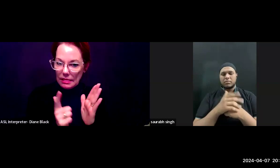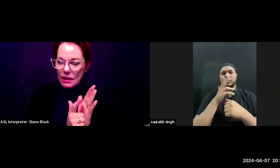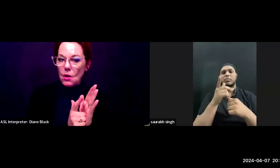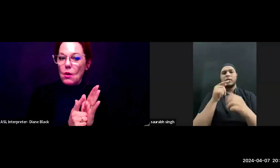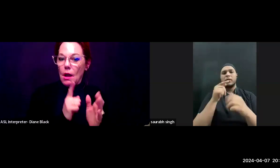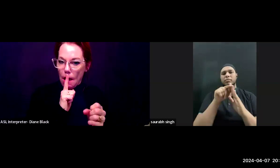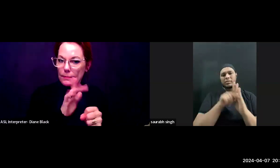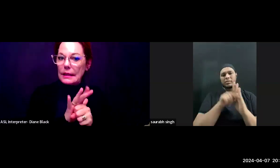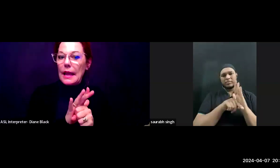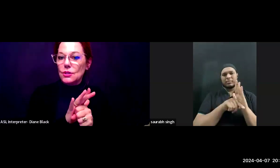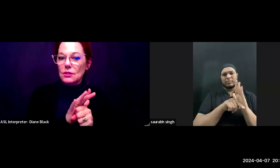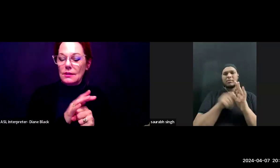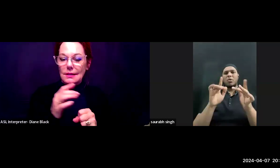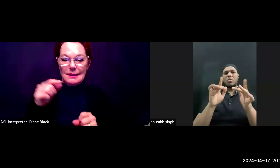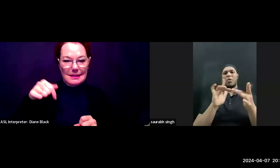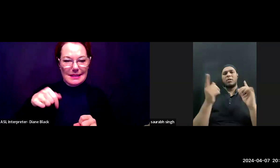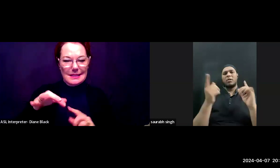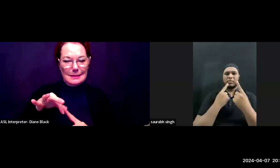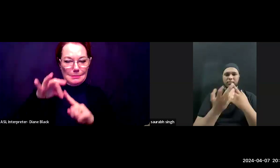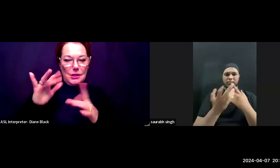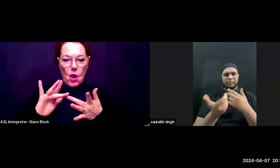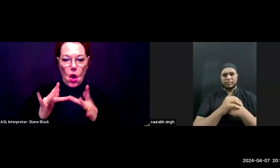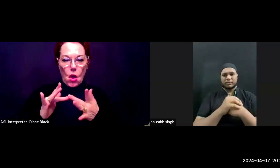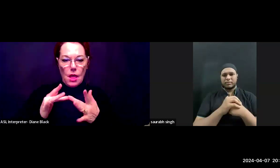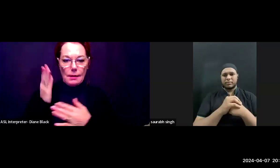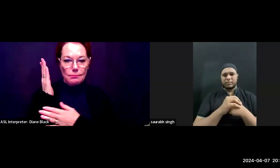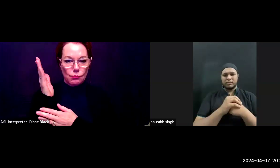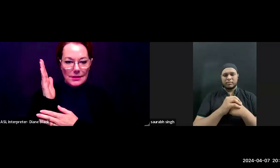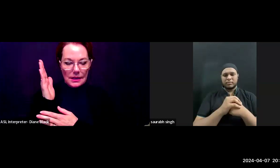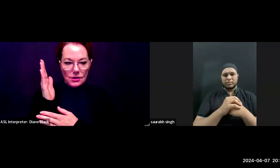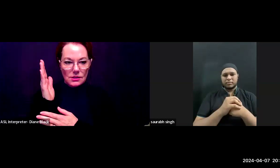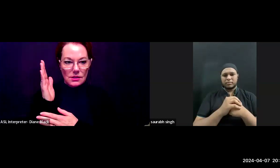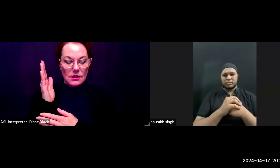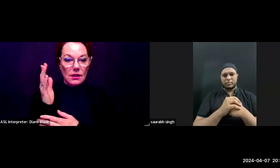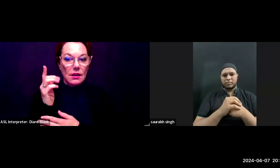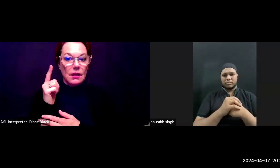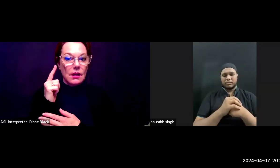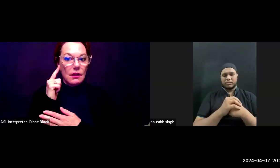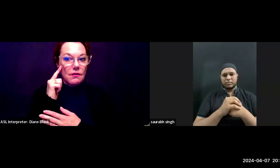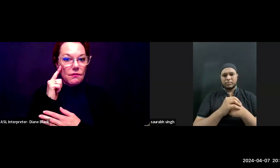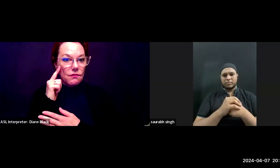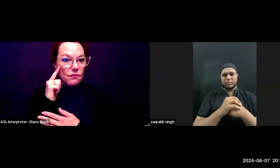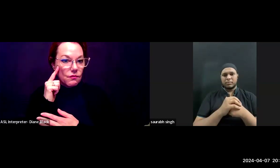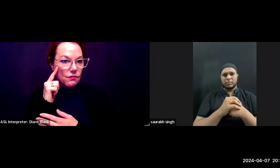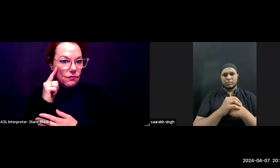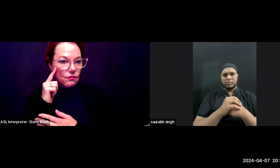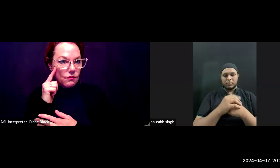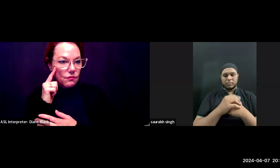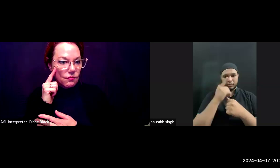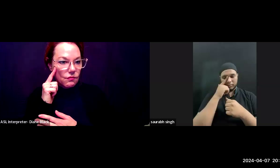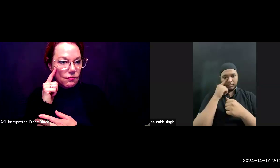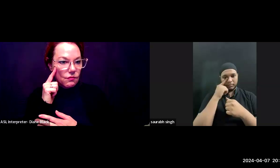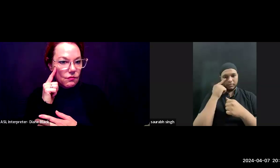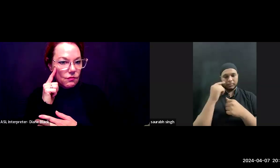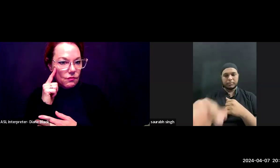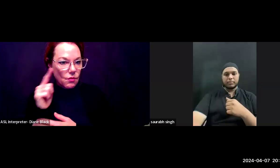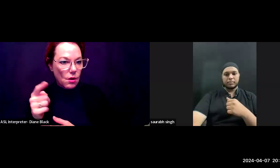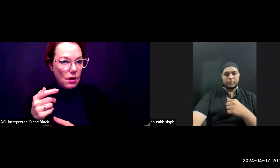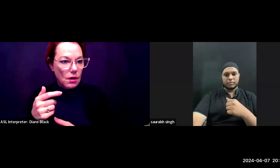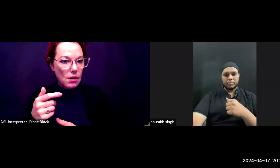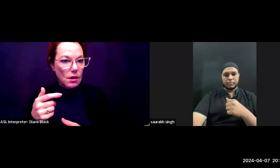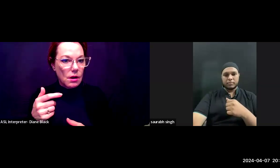this is online talk okay. so therefore I masked it deliberately which I did tell in my talk. it's very